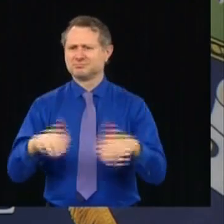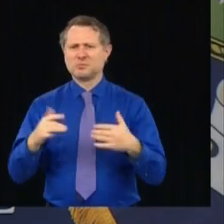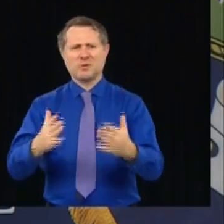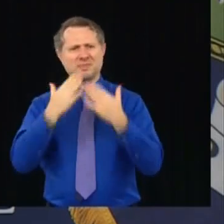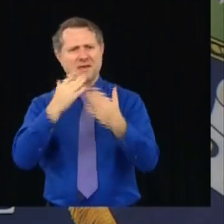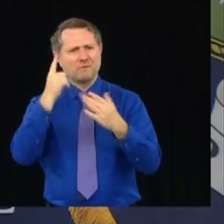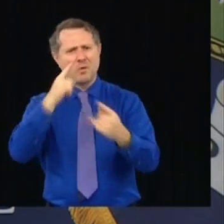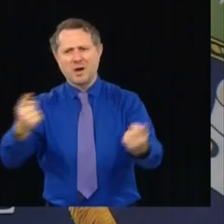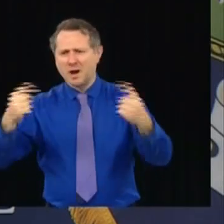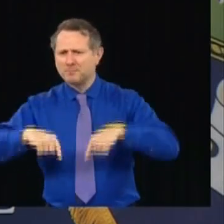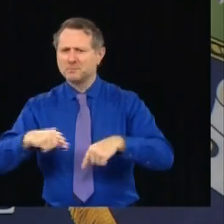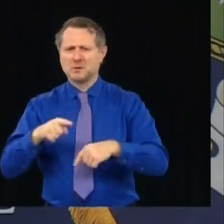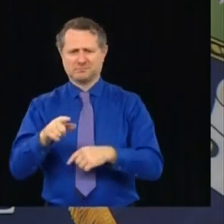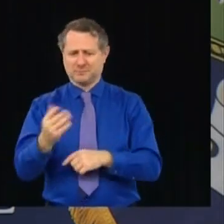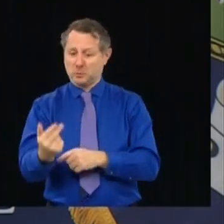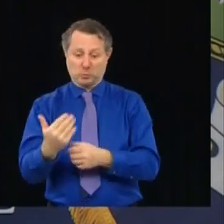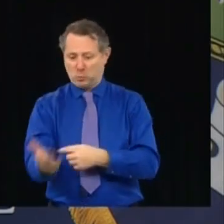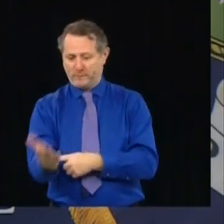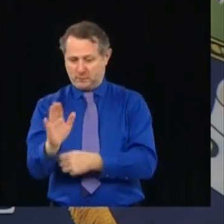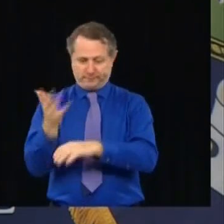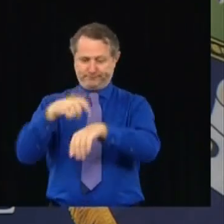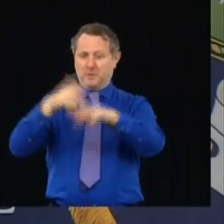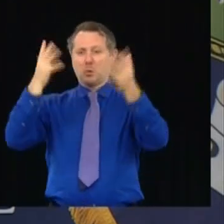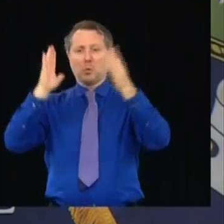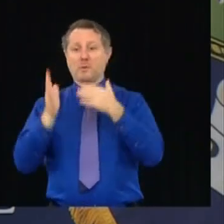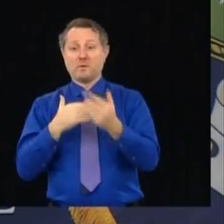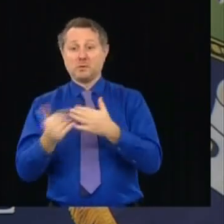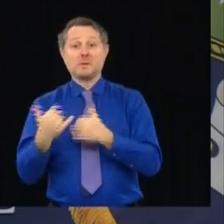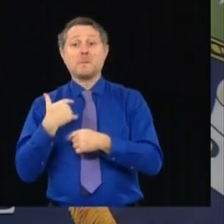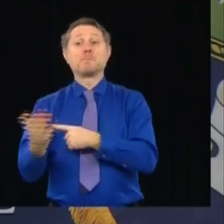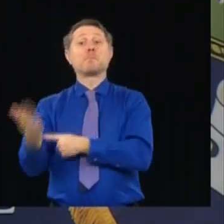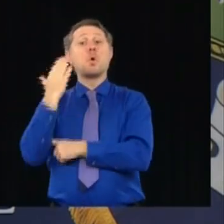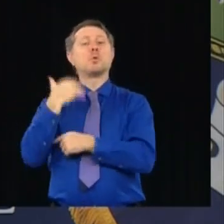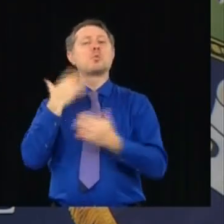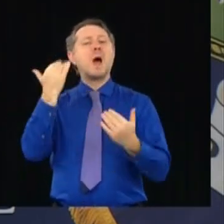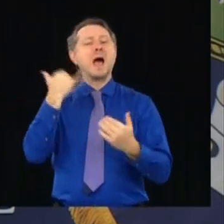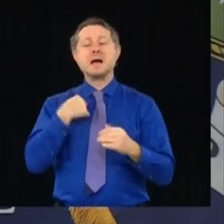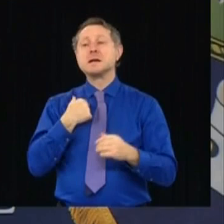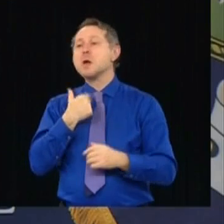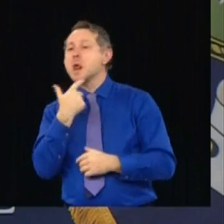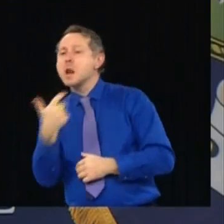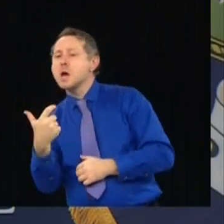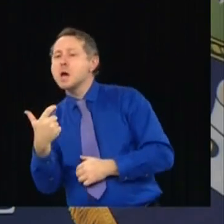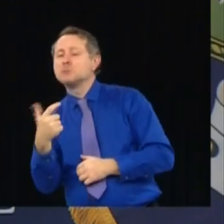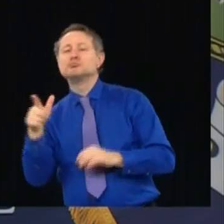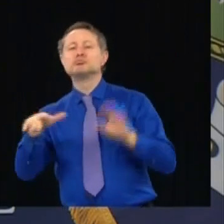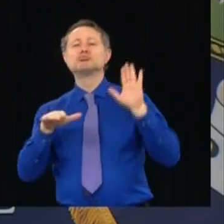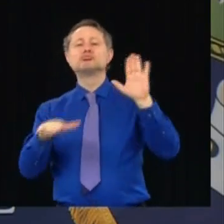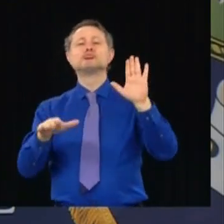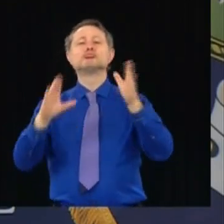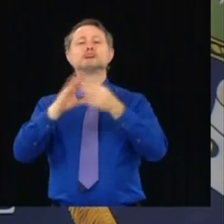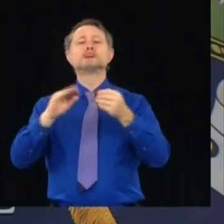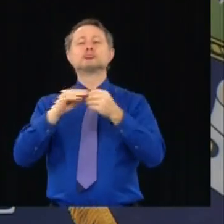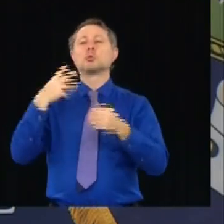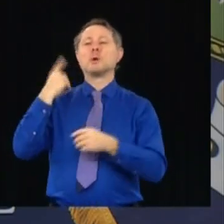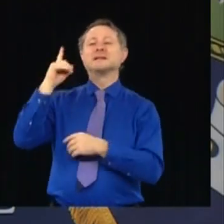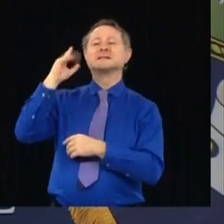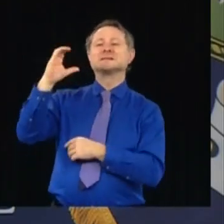TRULY, TRULY EXTRAORDINARY WORK. THANK YOU FOR BEING WITH US THIS AFTERNOON THIS MORNING. I WANTED TO MAKE SURE I COULD WATCH THE HEARING THAT WAS GOING